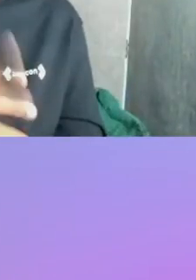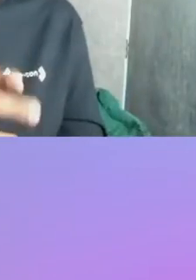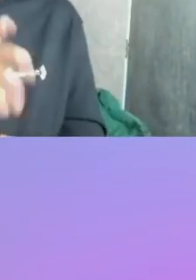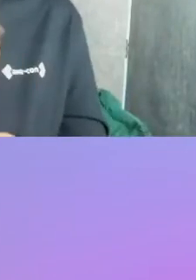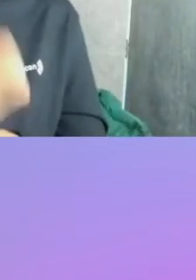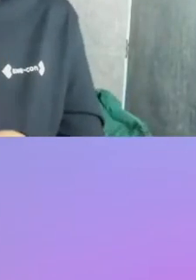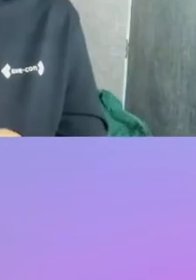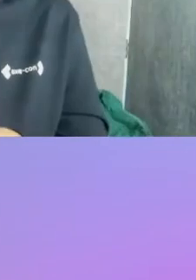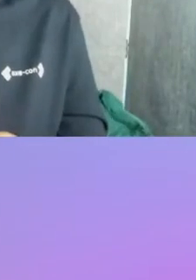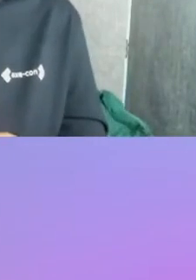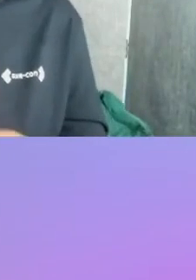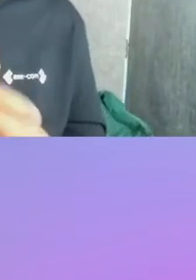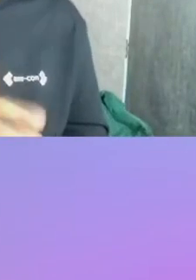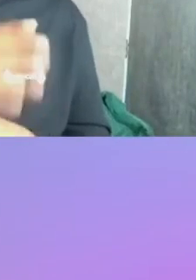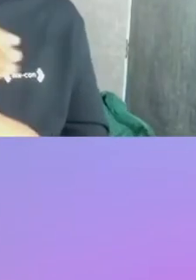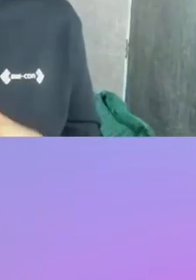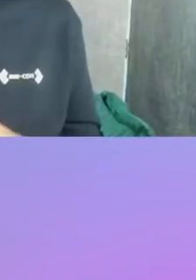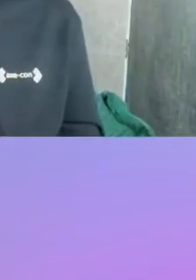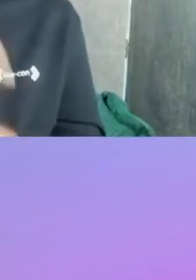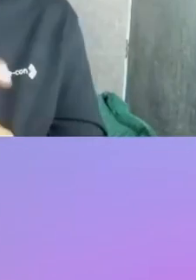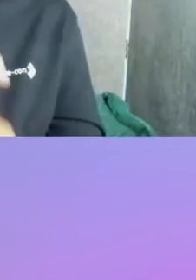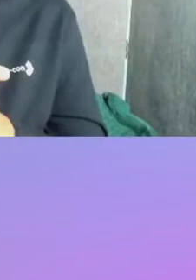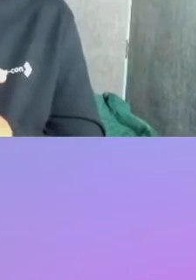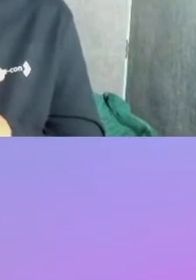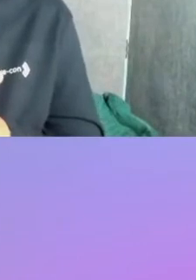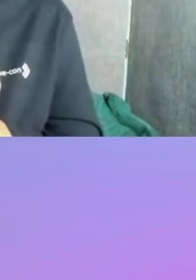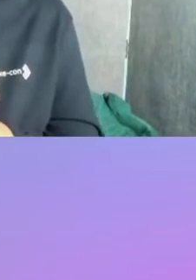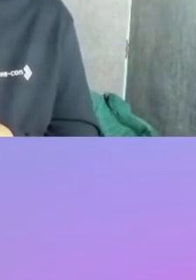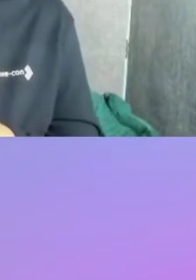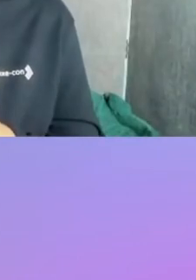get in contact. Thank you so much. I'm done. >> MICHAEL